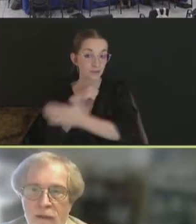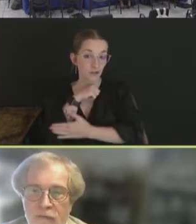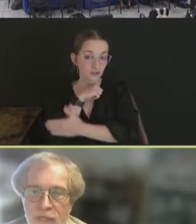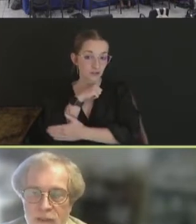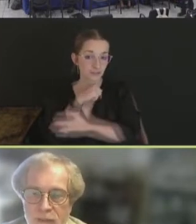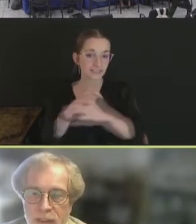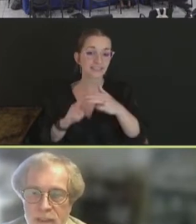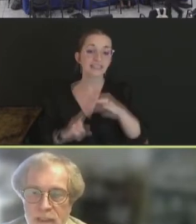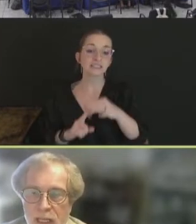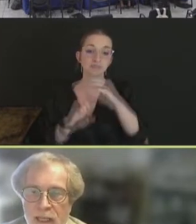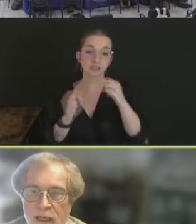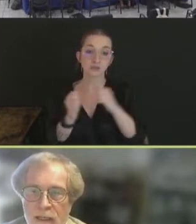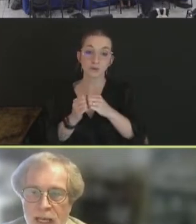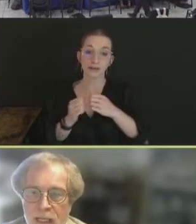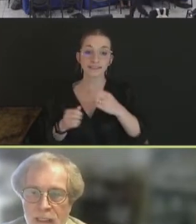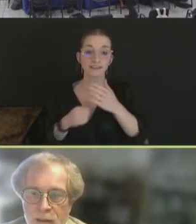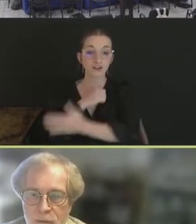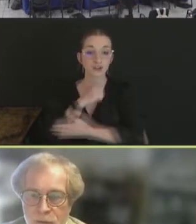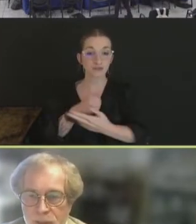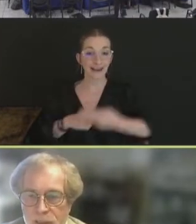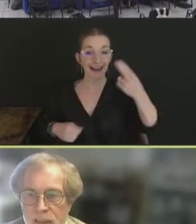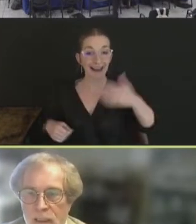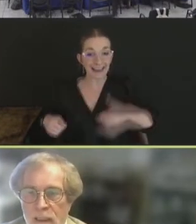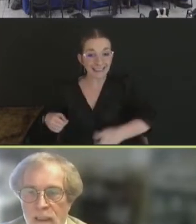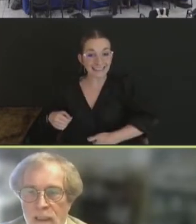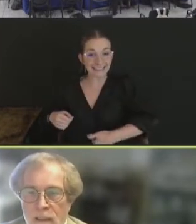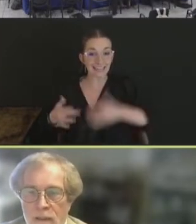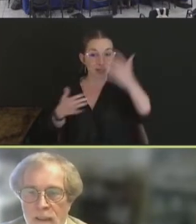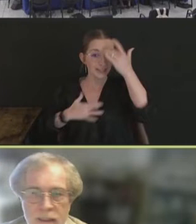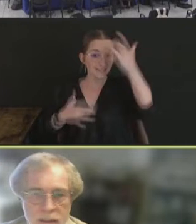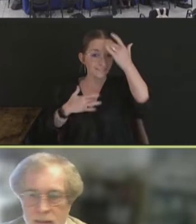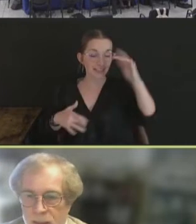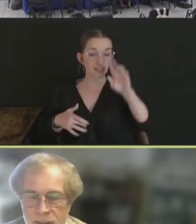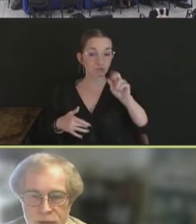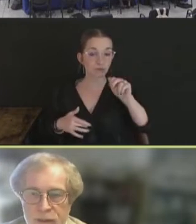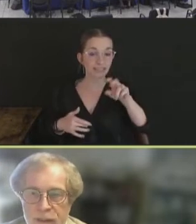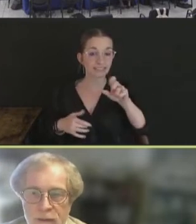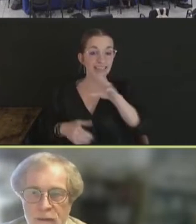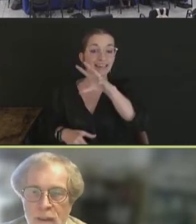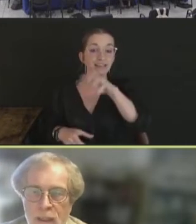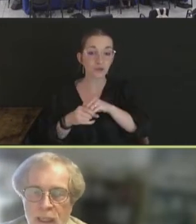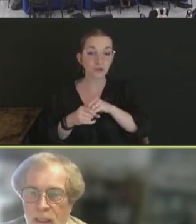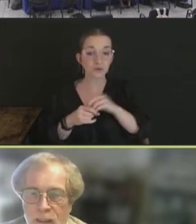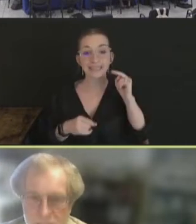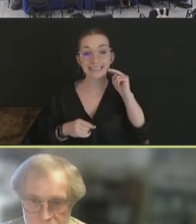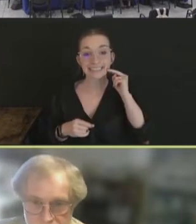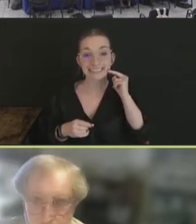infection rates. And that included India, Nigeria, et cetera.